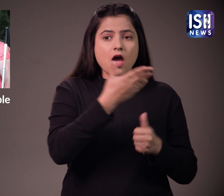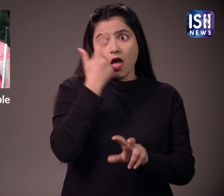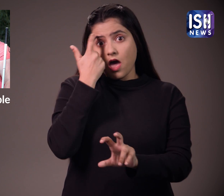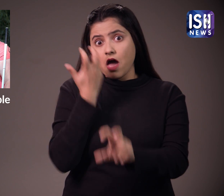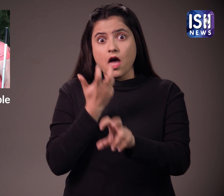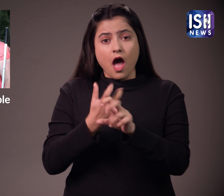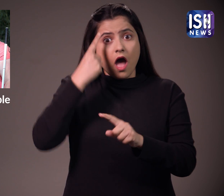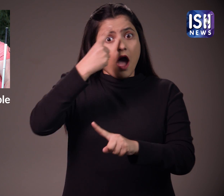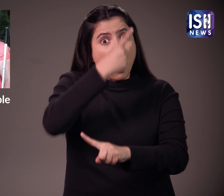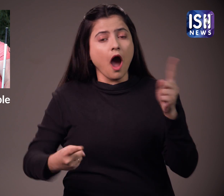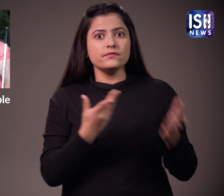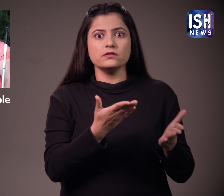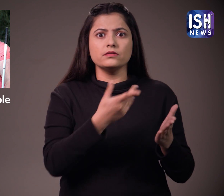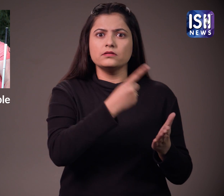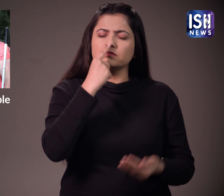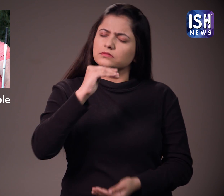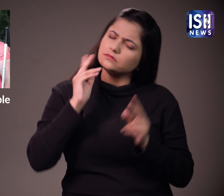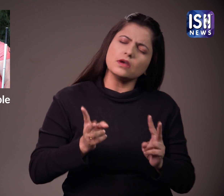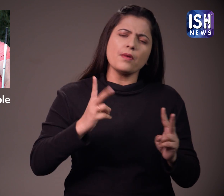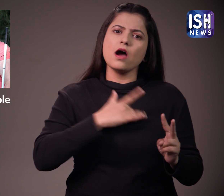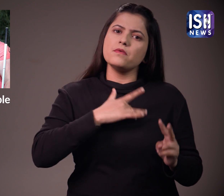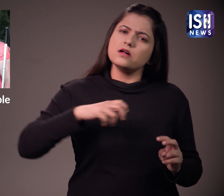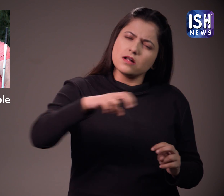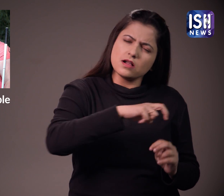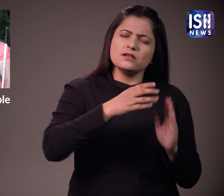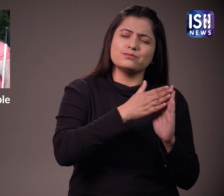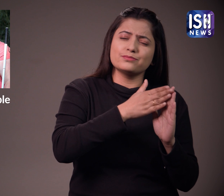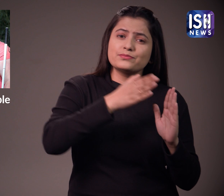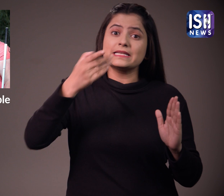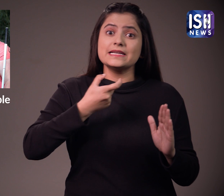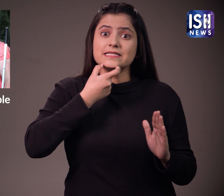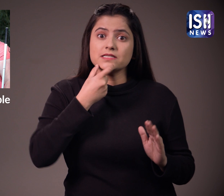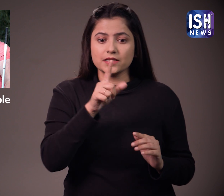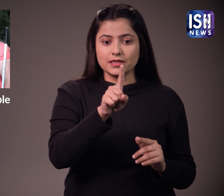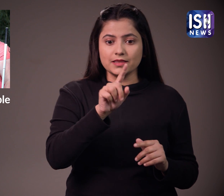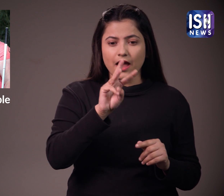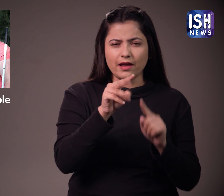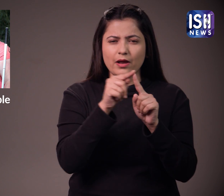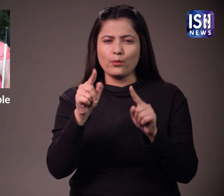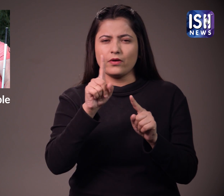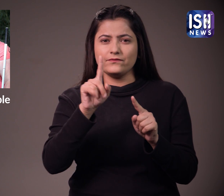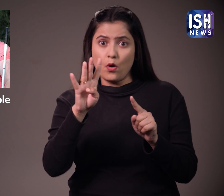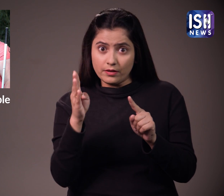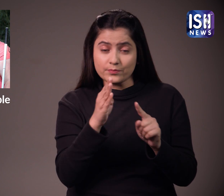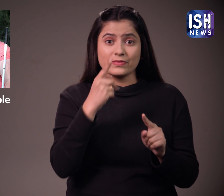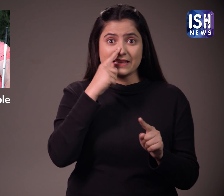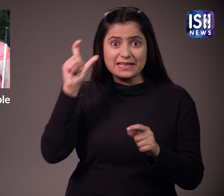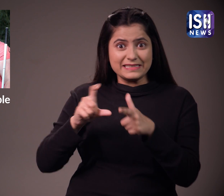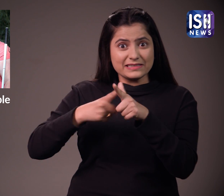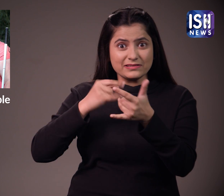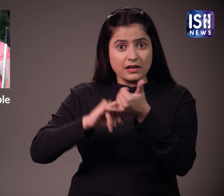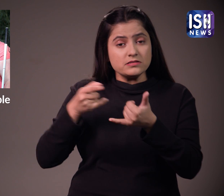Jewel's mother thought she was foolish. But Jewel continued the same and by the time she was 13 -14 years old,